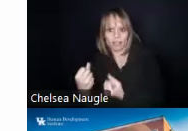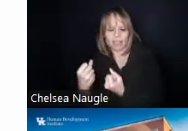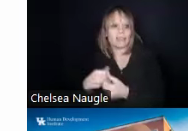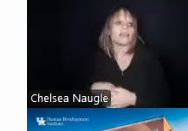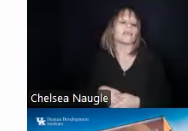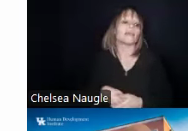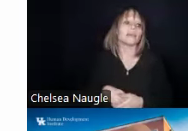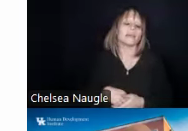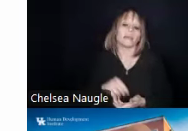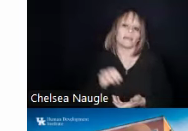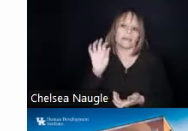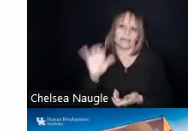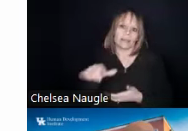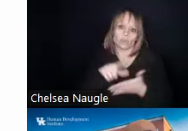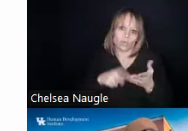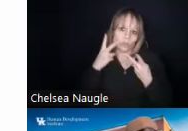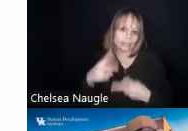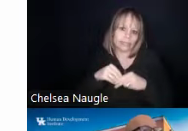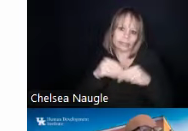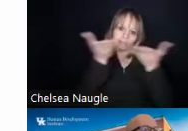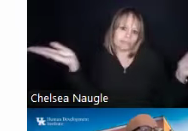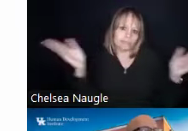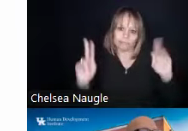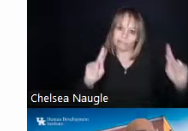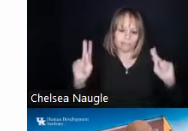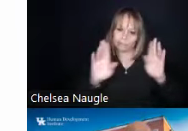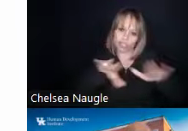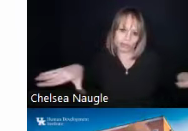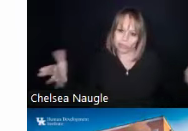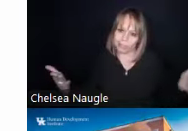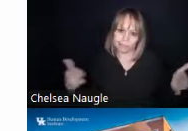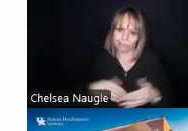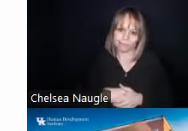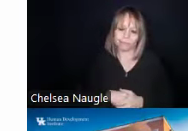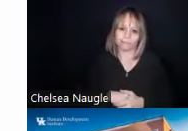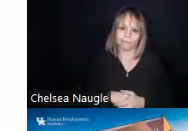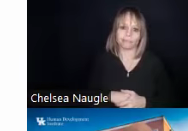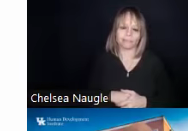this is no different than what you see in the general population of kids. And so uh anyhow uh some really interesting